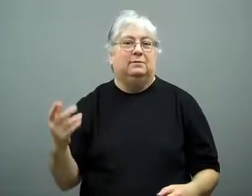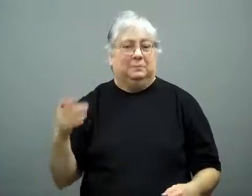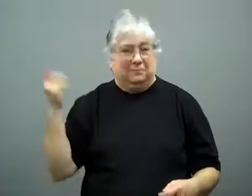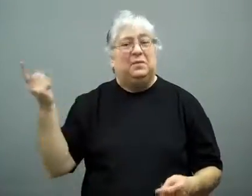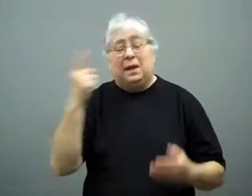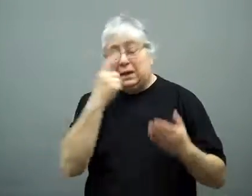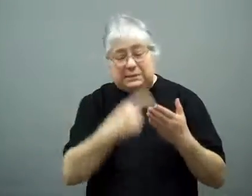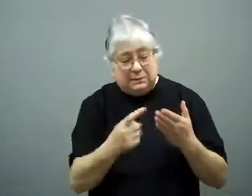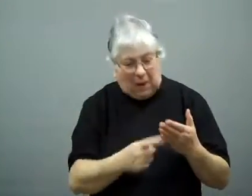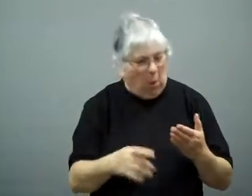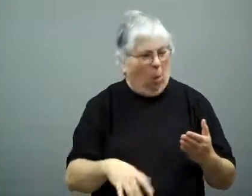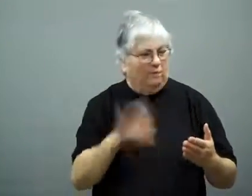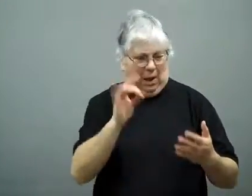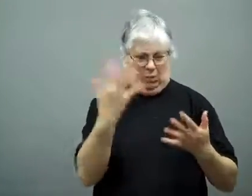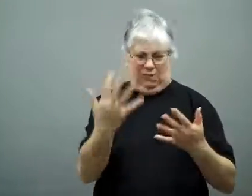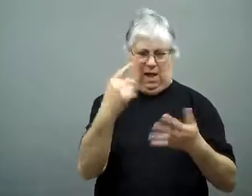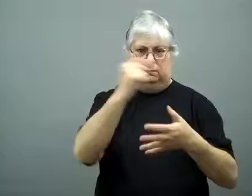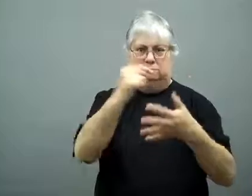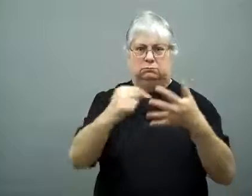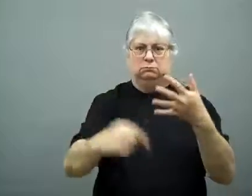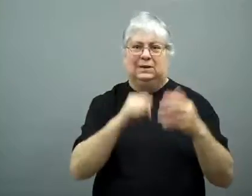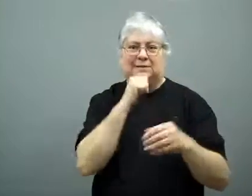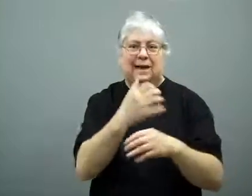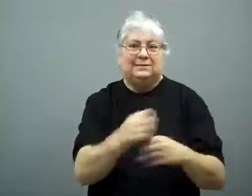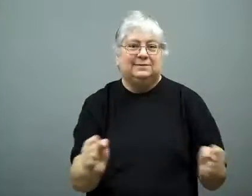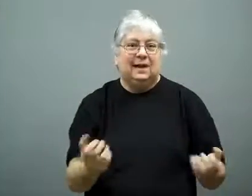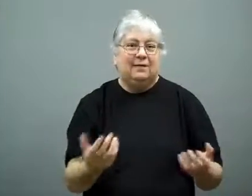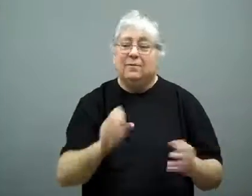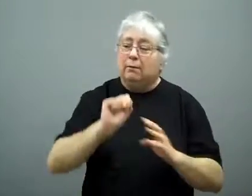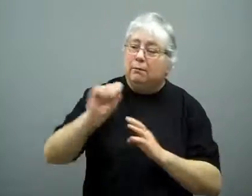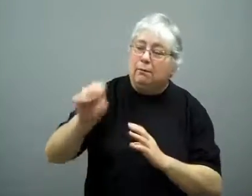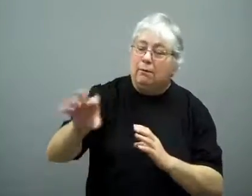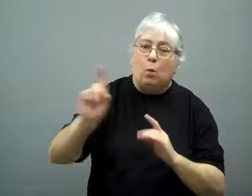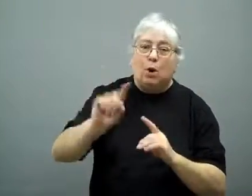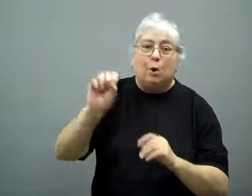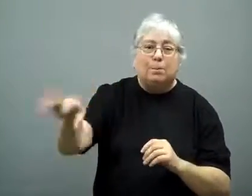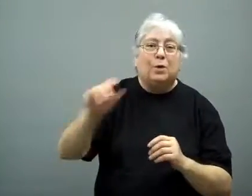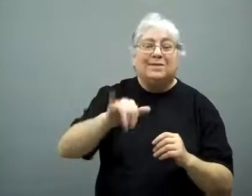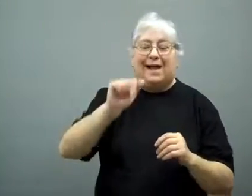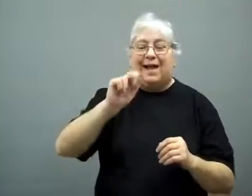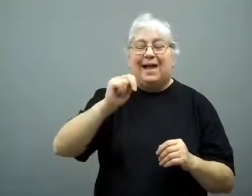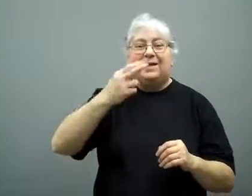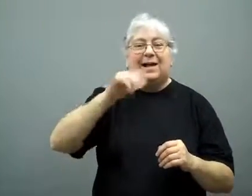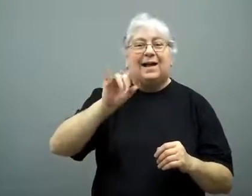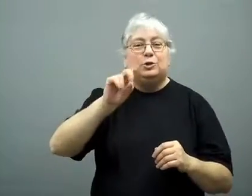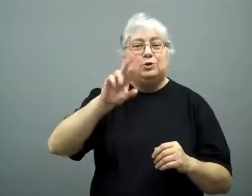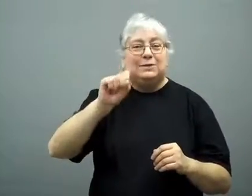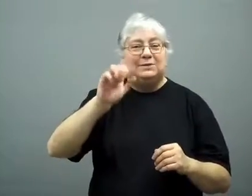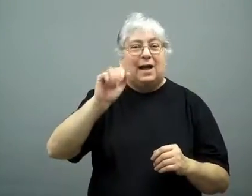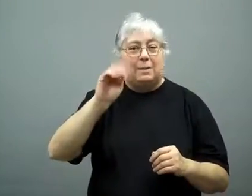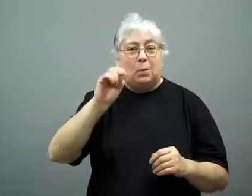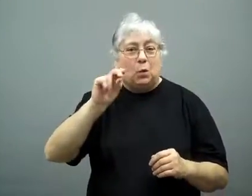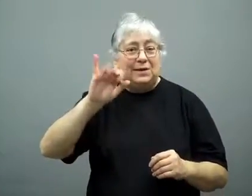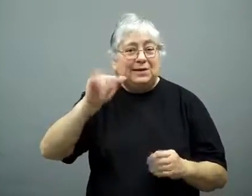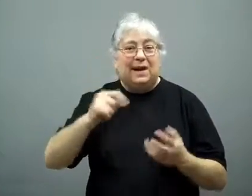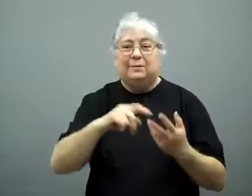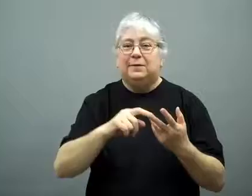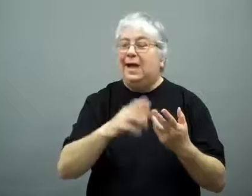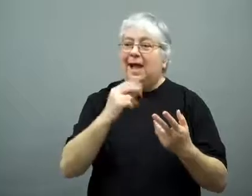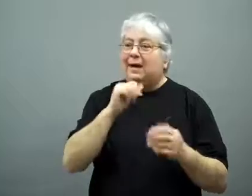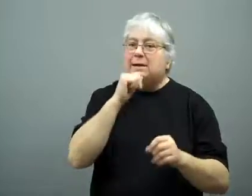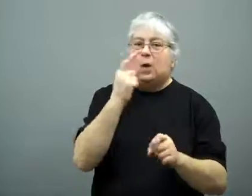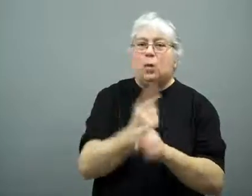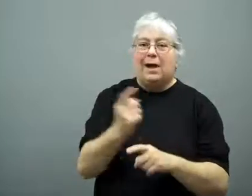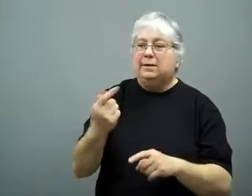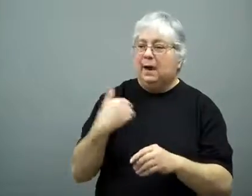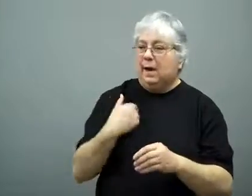That inspection revealed five safety violations.